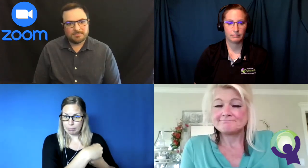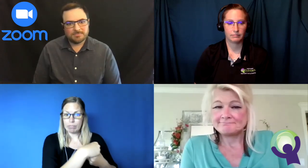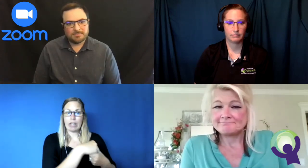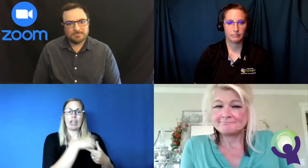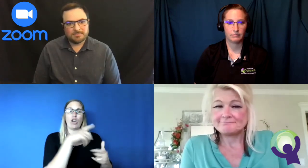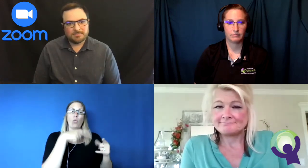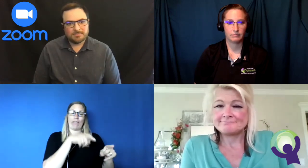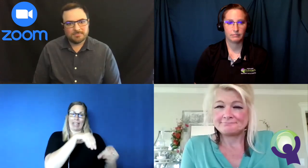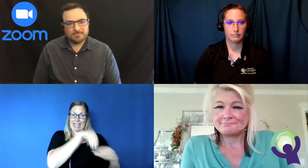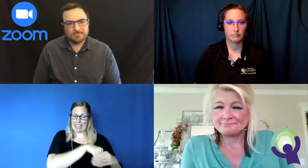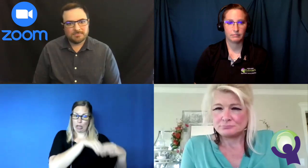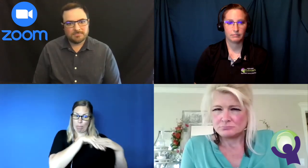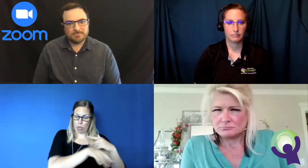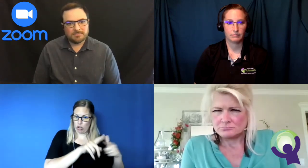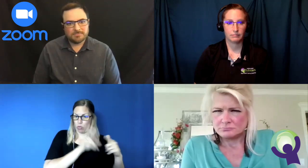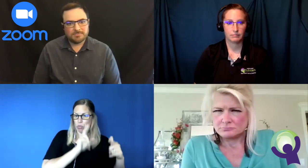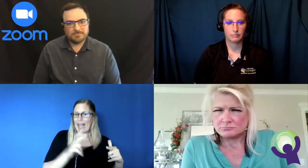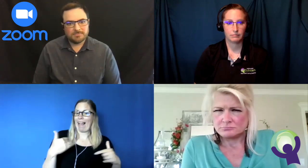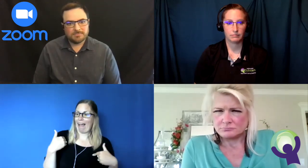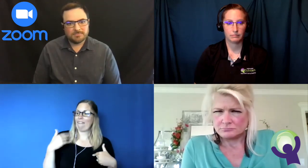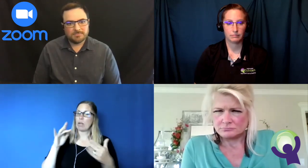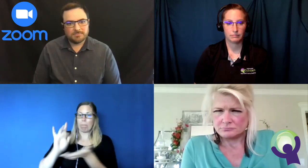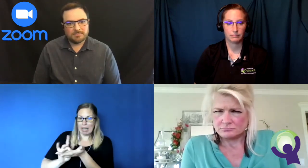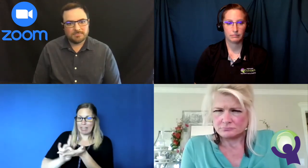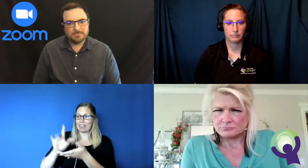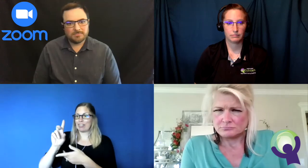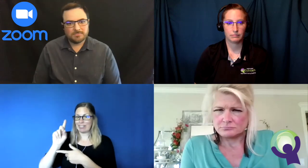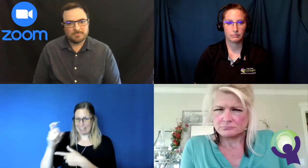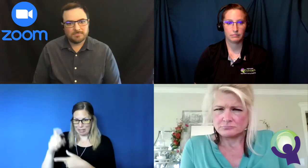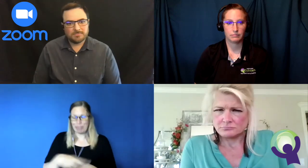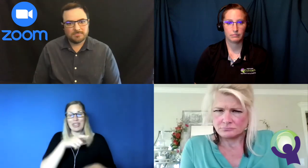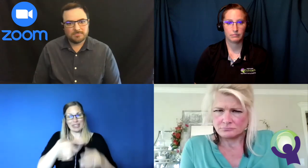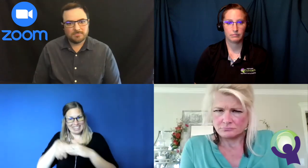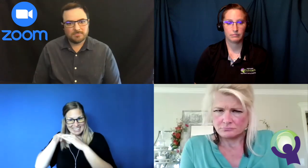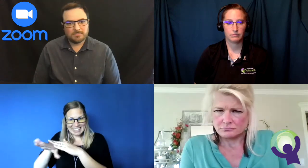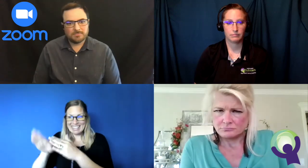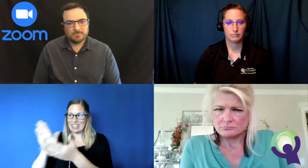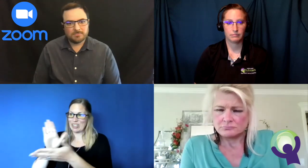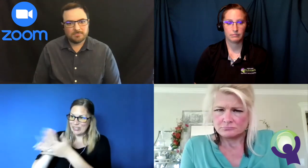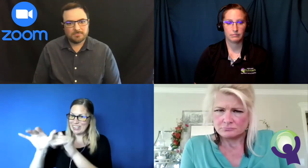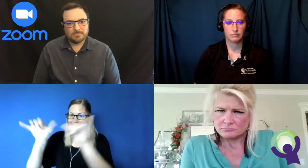a medical diagnosis. So they're entering the school system with a medical diagnosis already